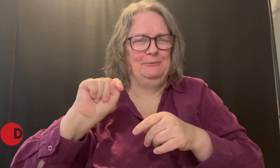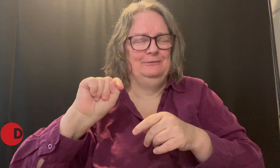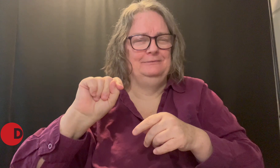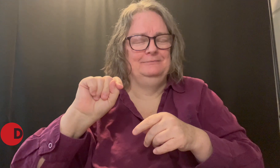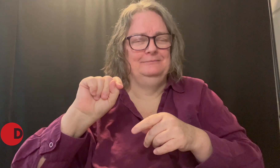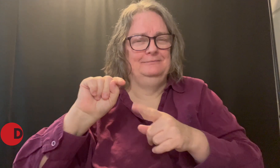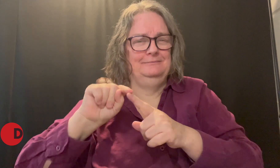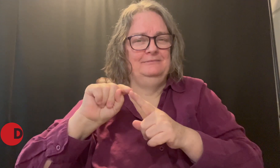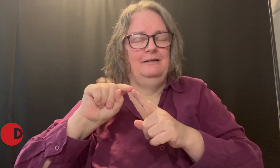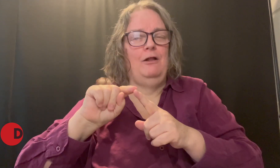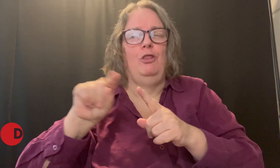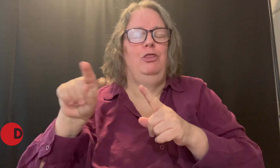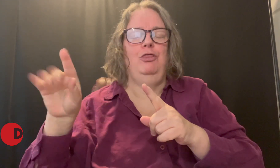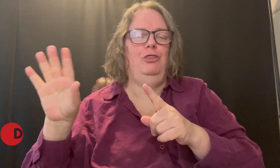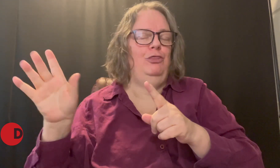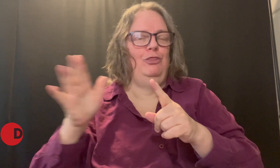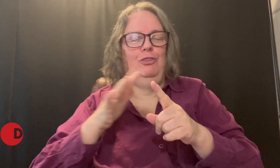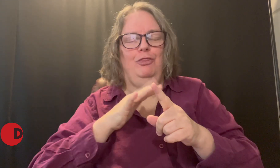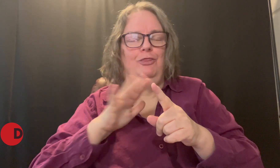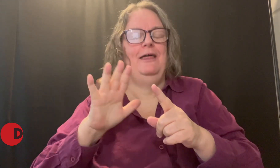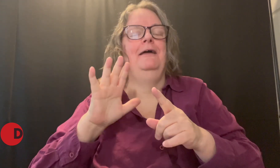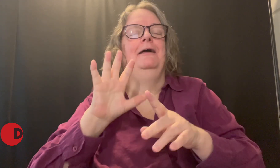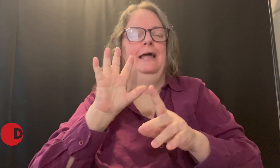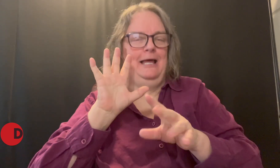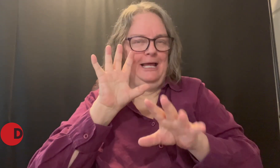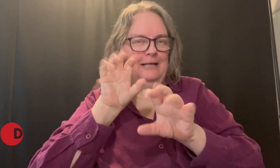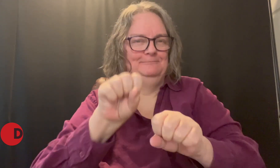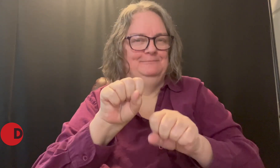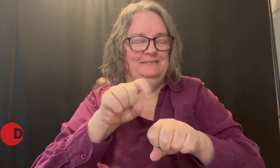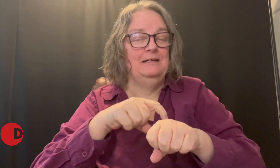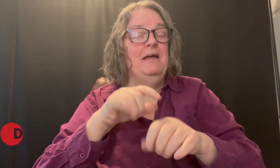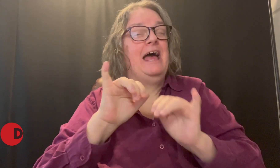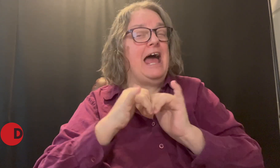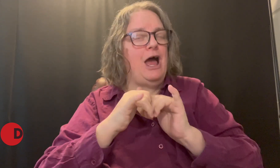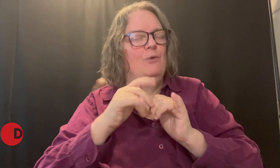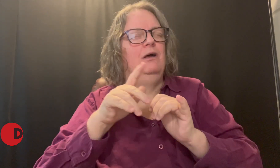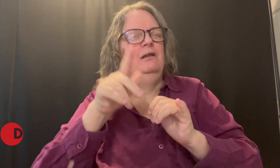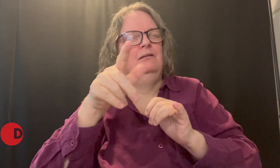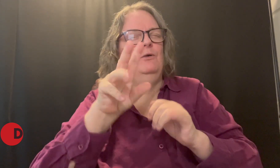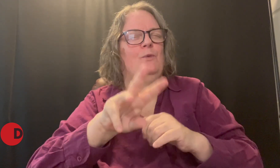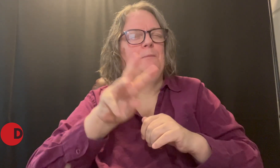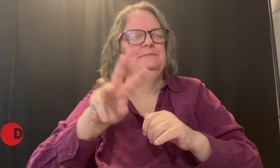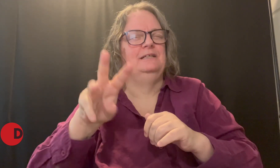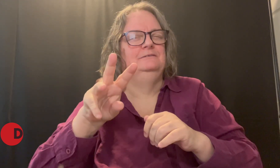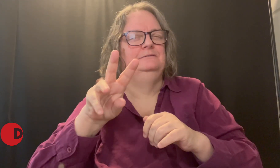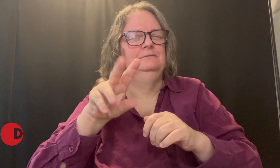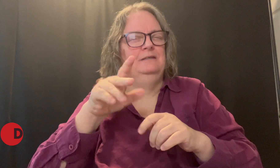Finally I arranged again. On their website they have my account there already.